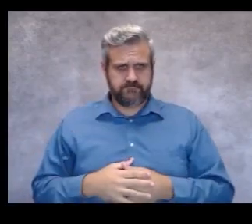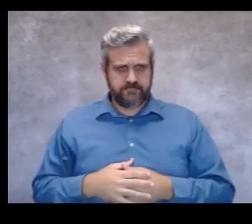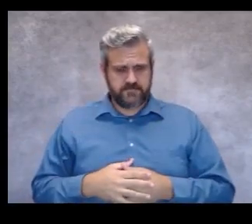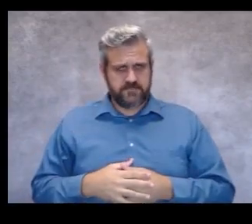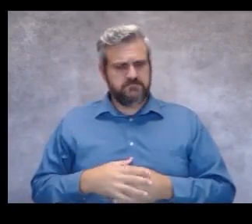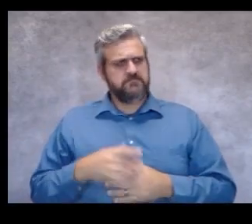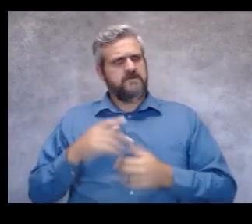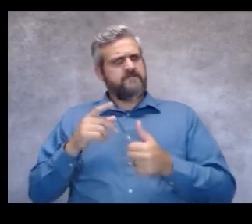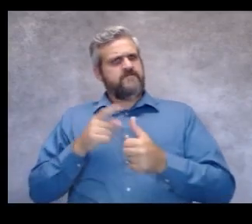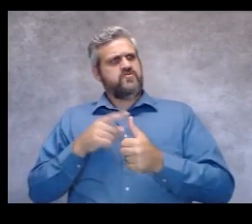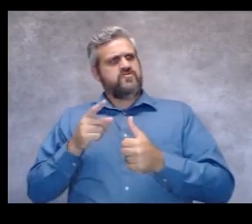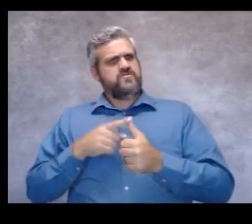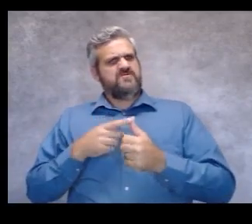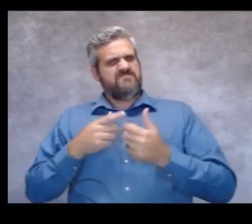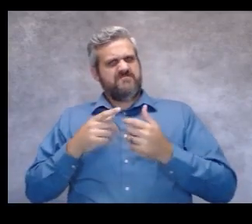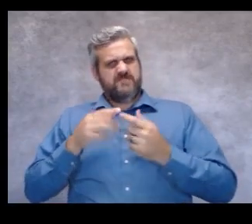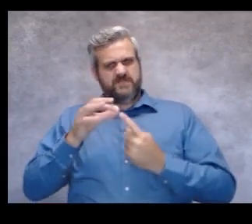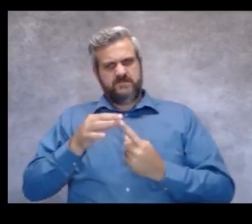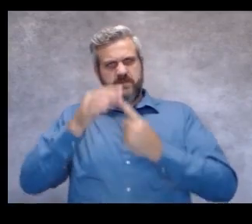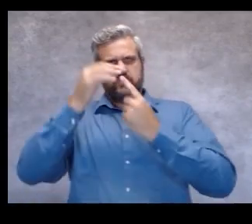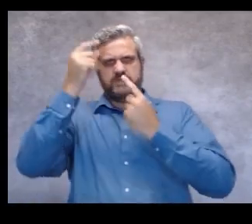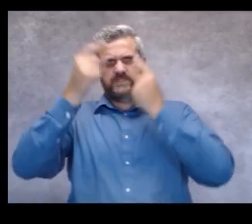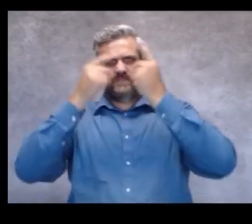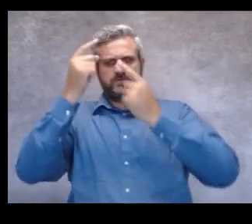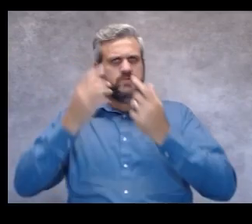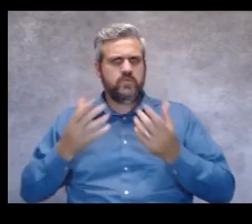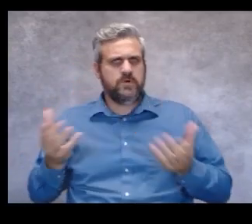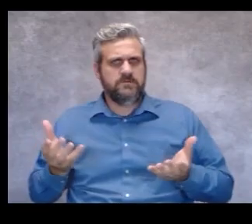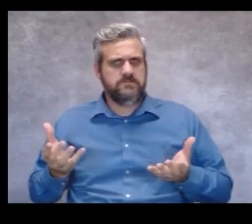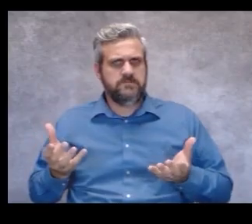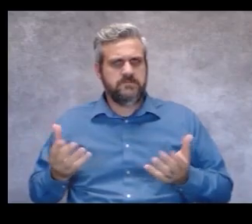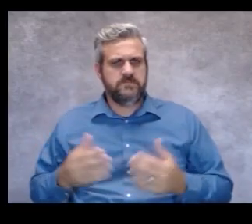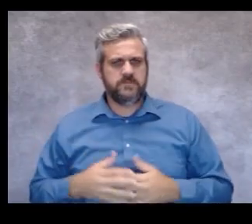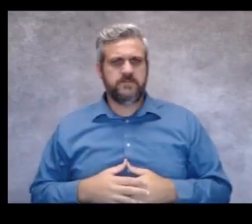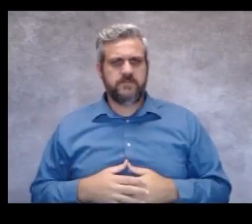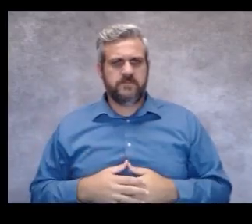First of all, what are special considerations?